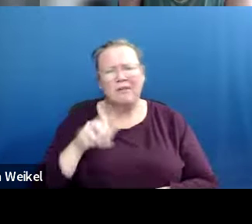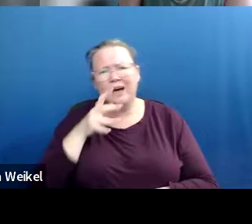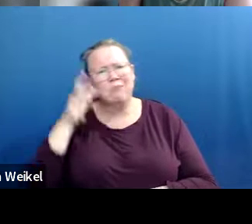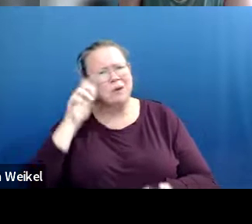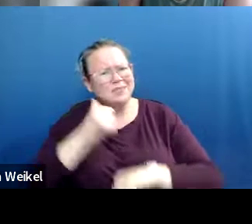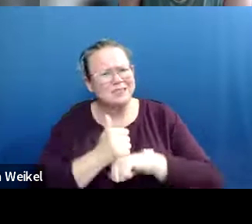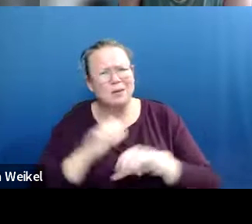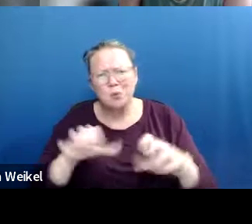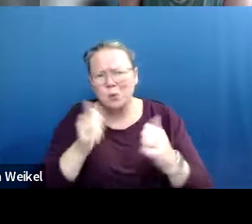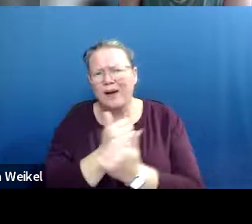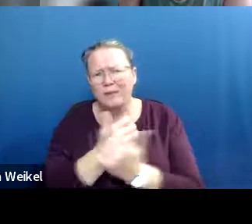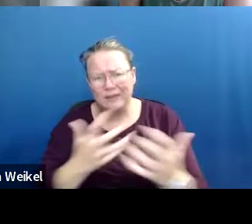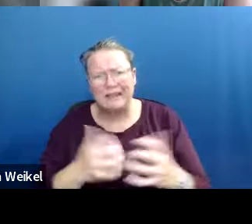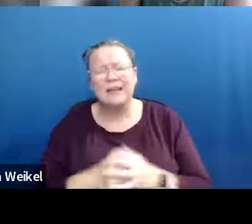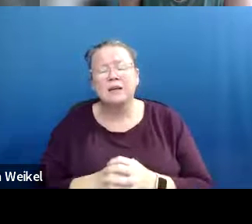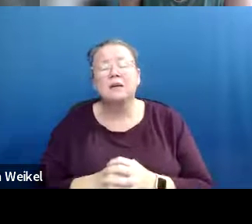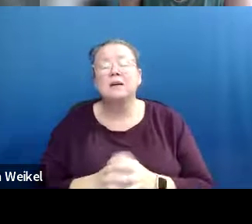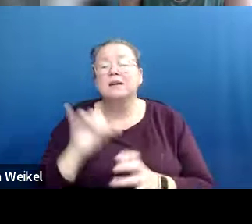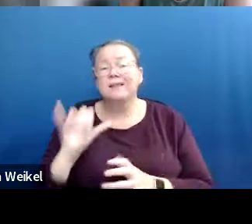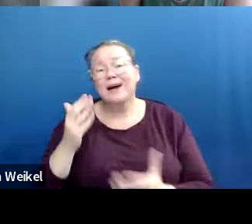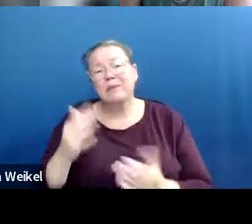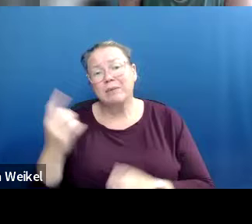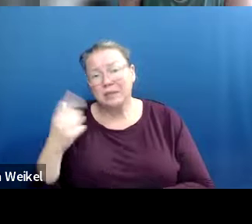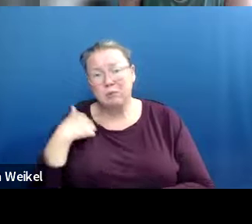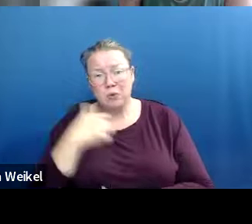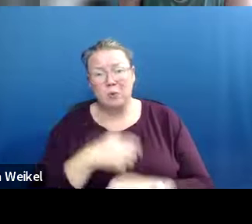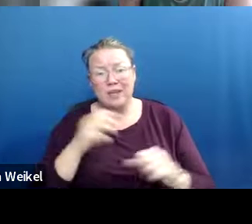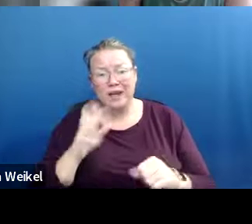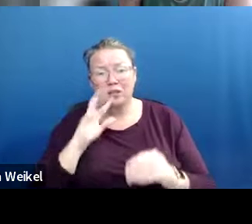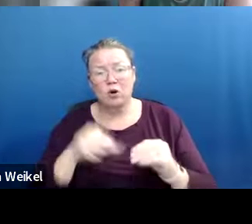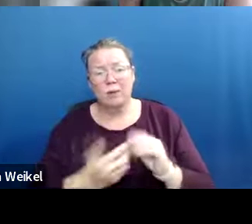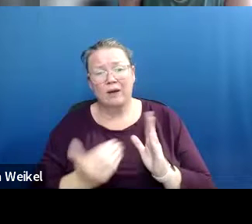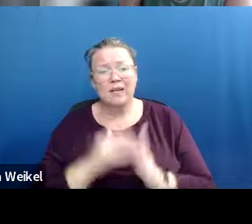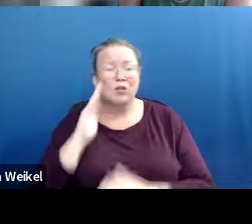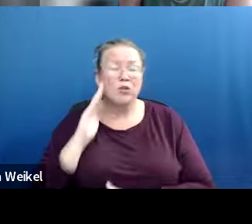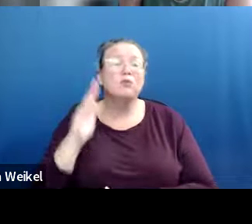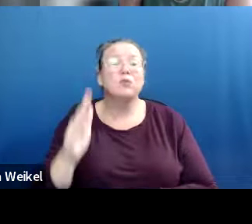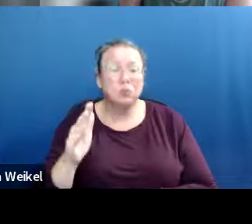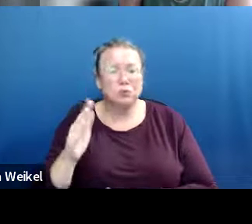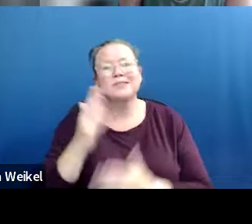Kayla Robertson: and that may be something we can revisit in the future to see if there's any parents that are interested in that. But there has been a hard